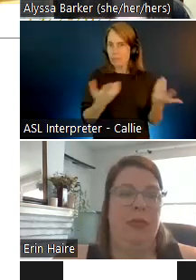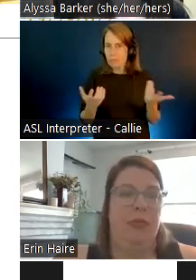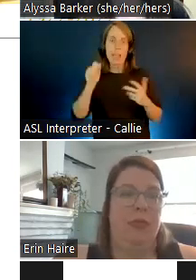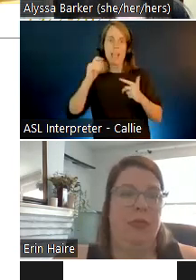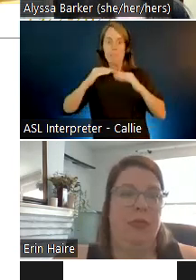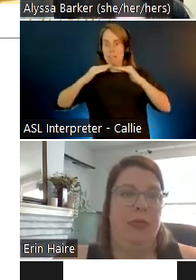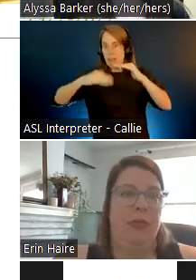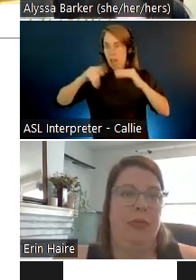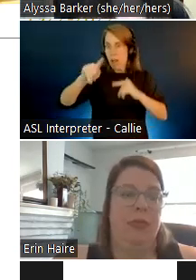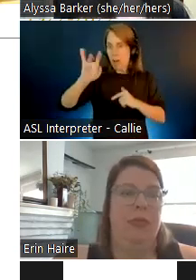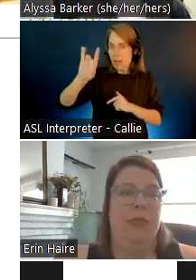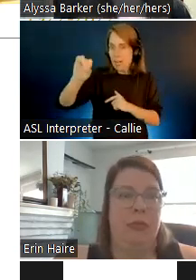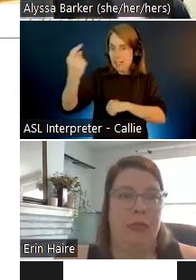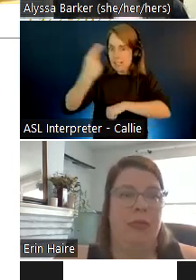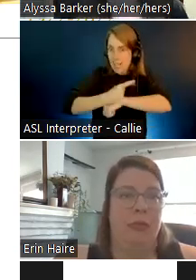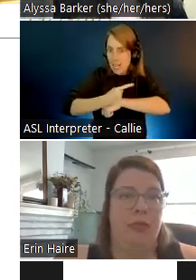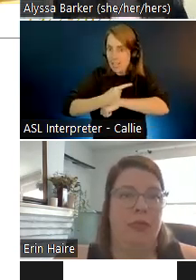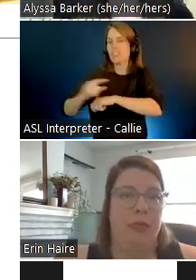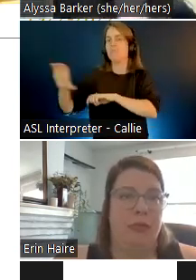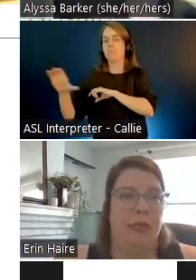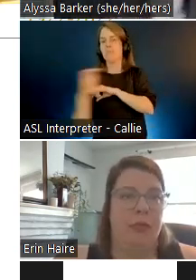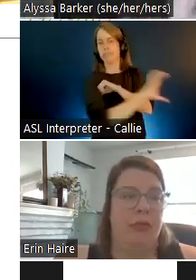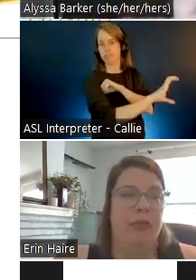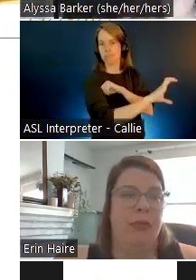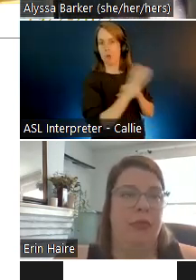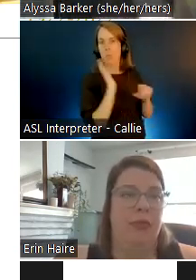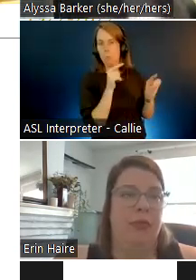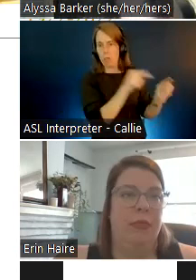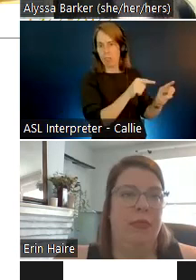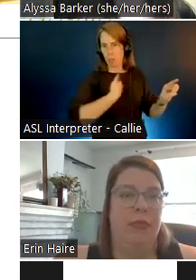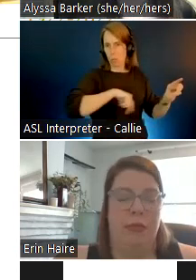it's probably going to come to us even if you file with them first um if we have jurisdiction